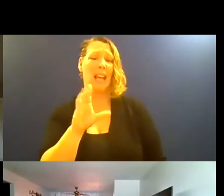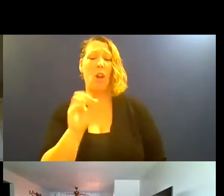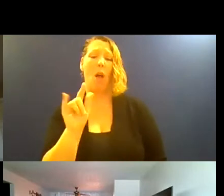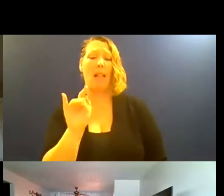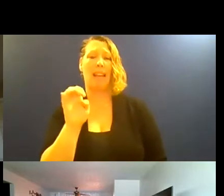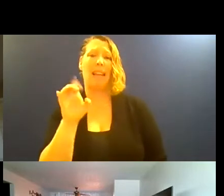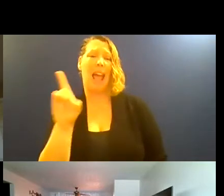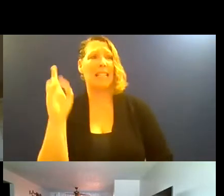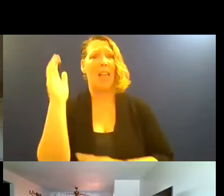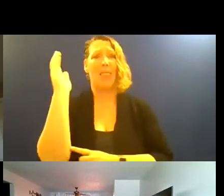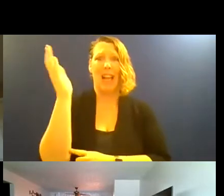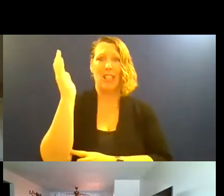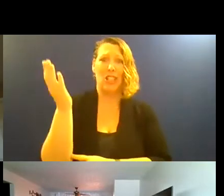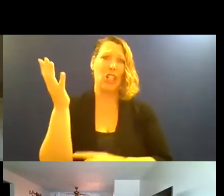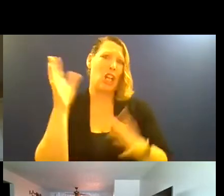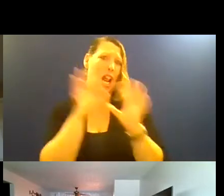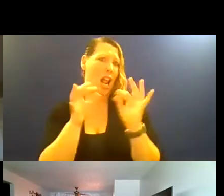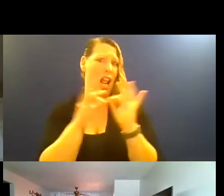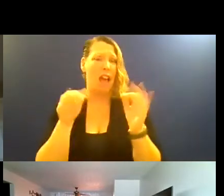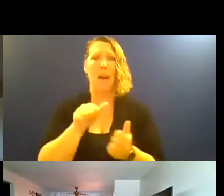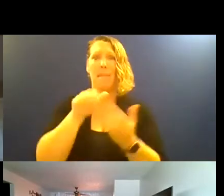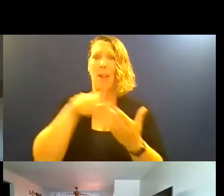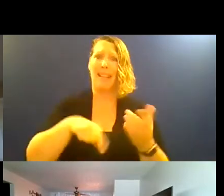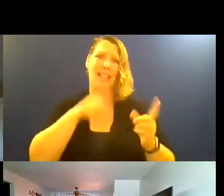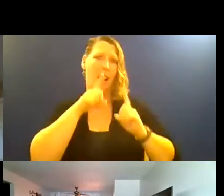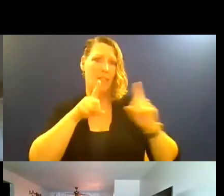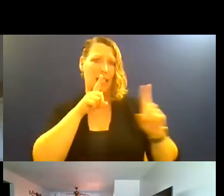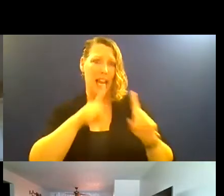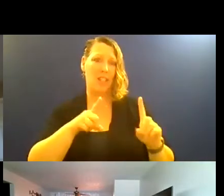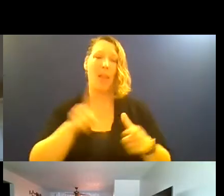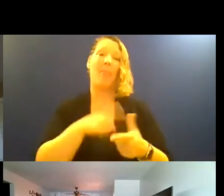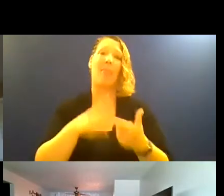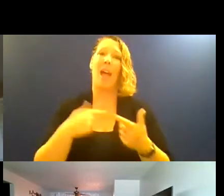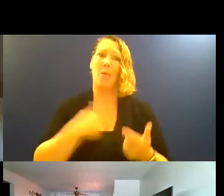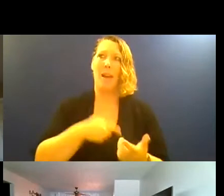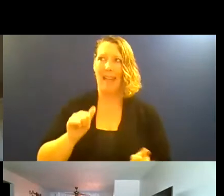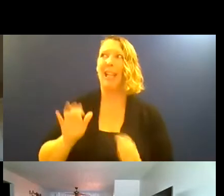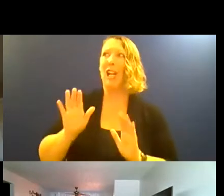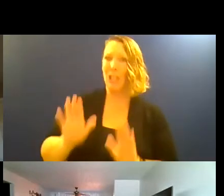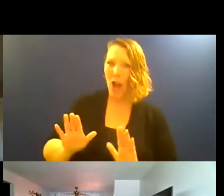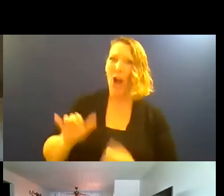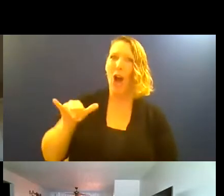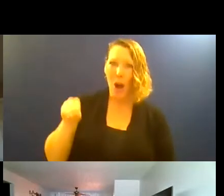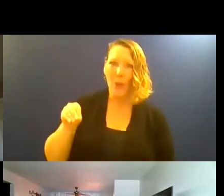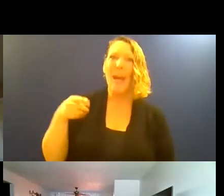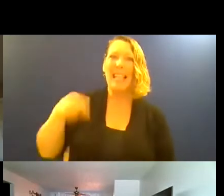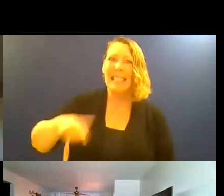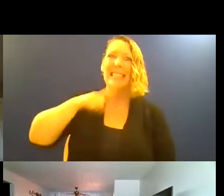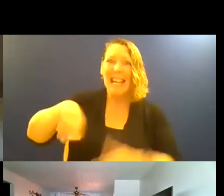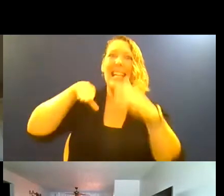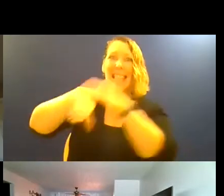like lecture academia way of approaching this conversation" and then we're like, yo, it's an accessibility thing.